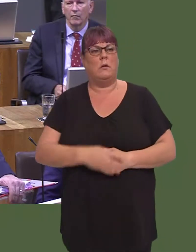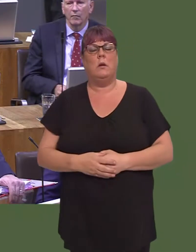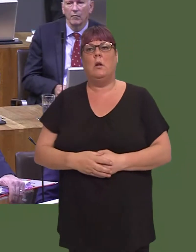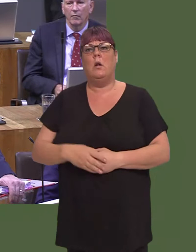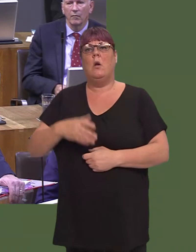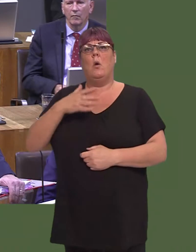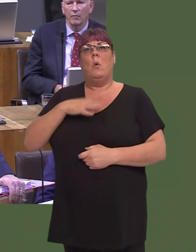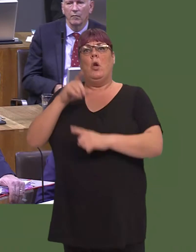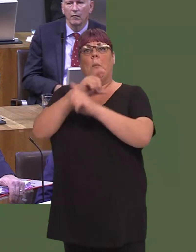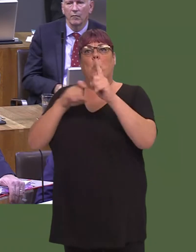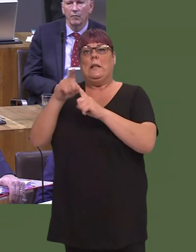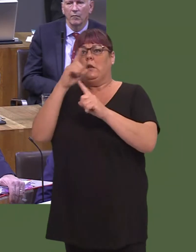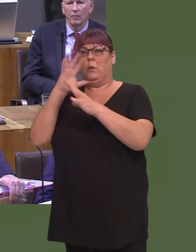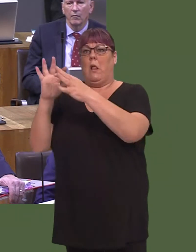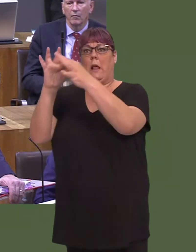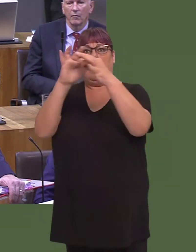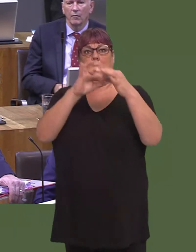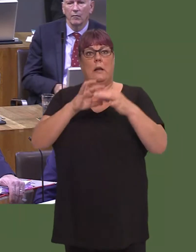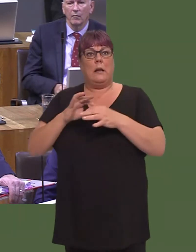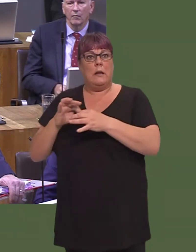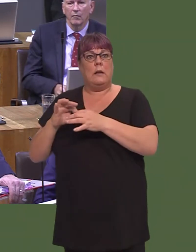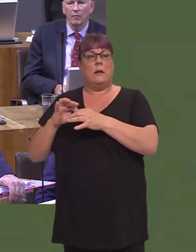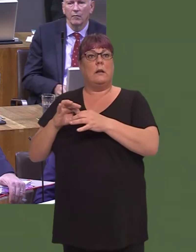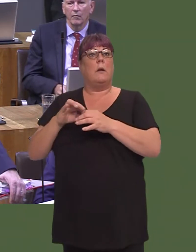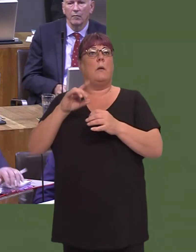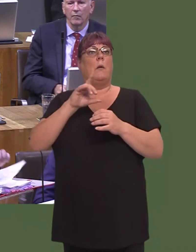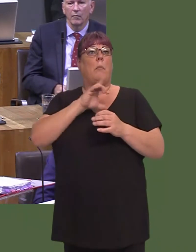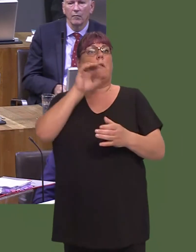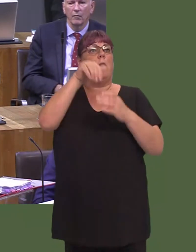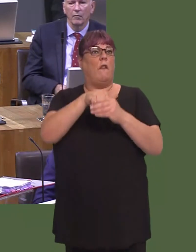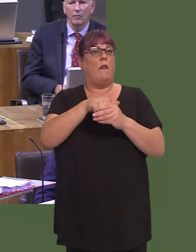housing up to the Welsh housing quality standard? Carwyn Jones AM: I was fortunate enough to